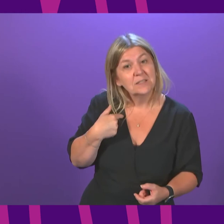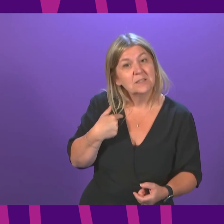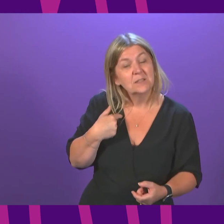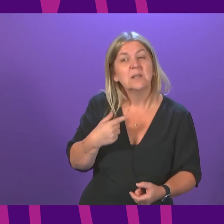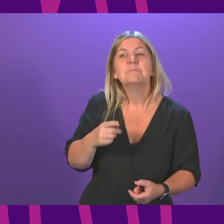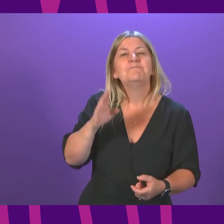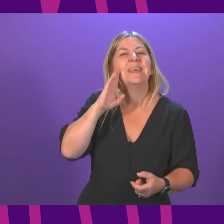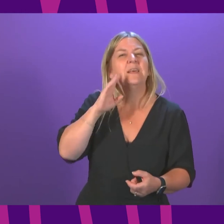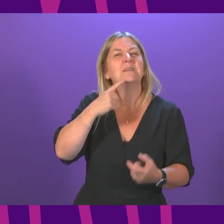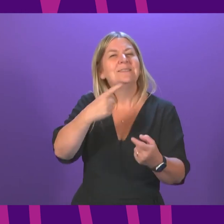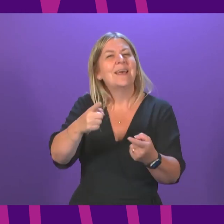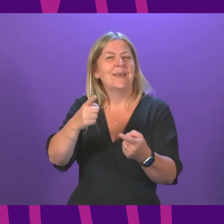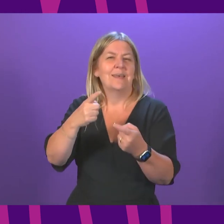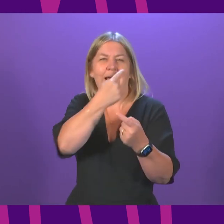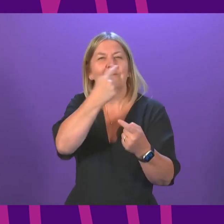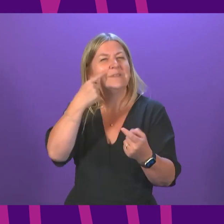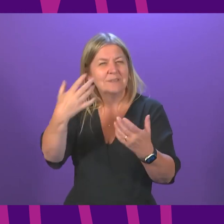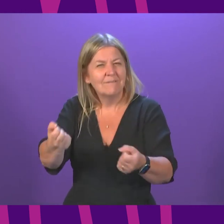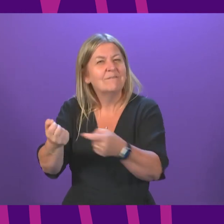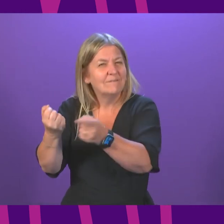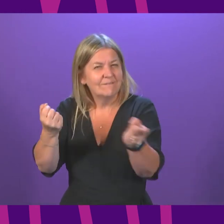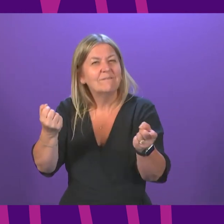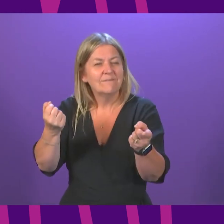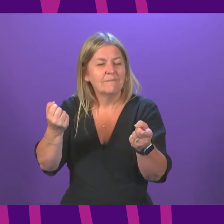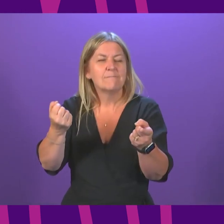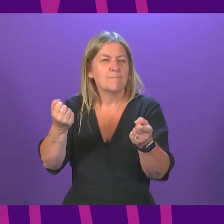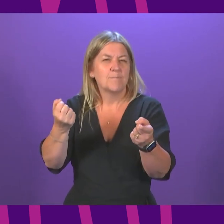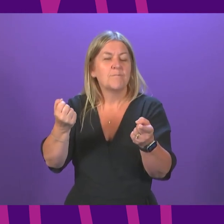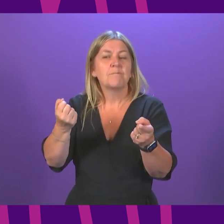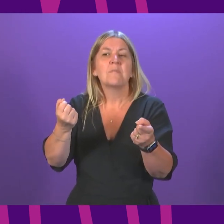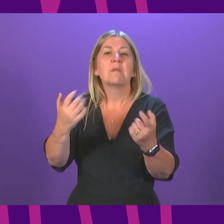not to beg private companies for mercy and to deliver basic public services. We need